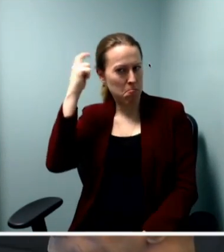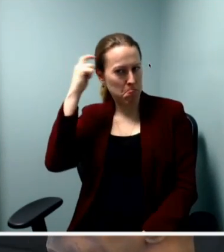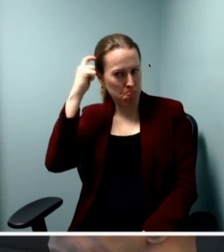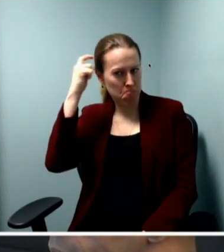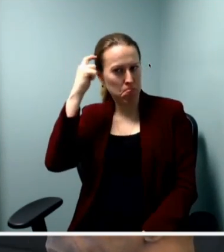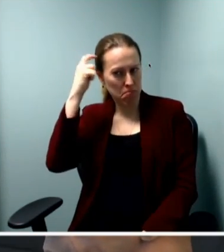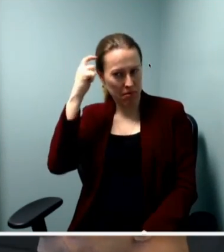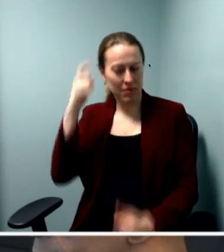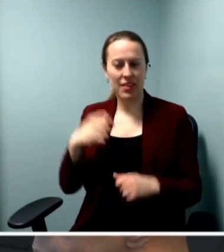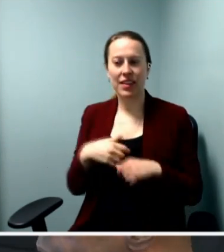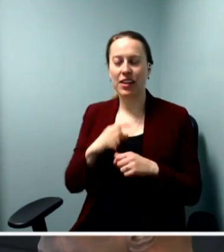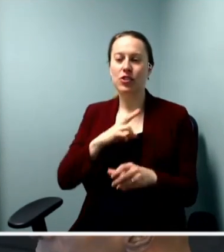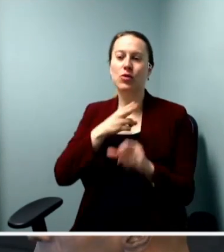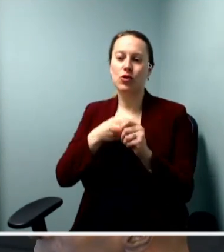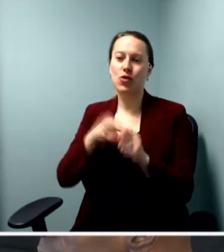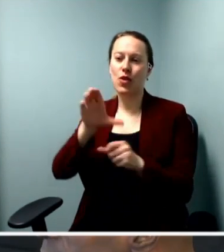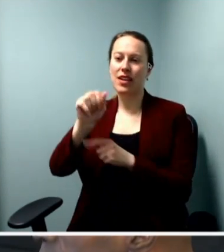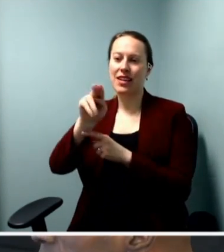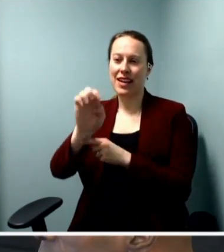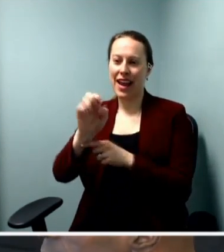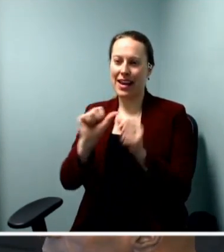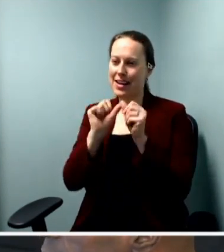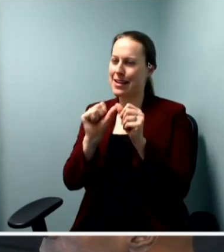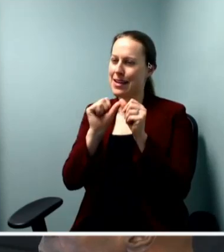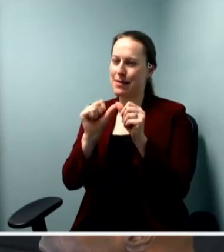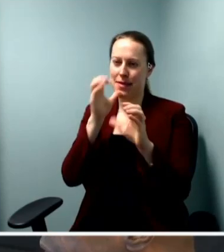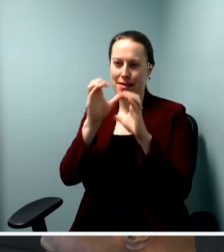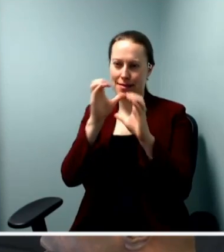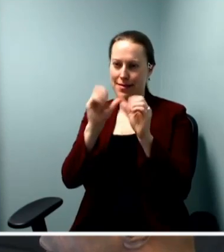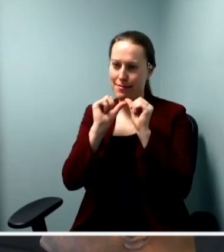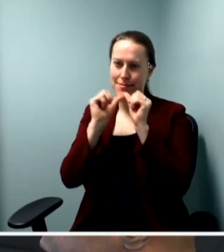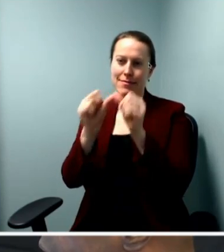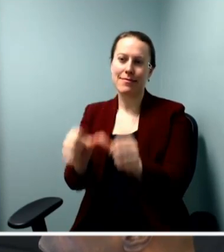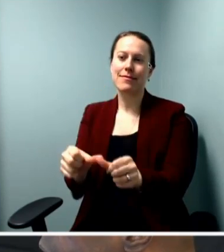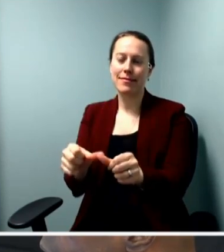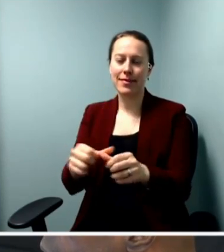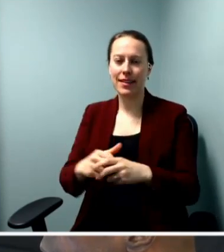Join CANE and keep after it, because this work is, I think--